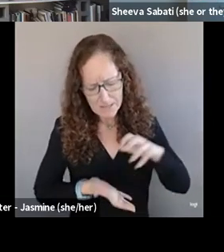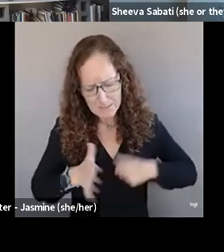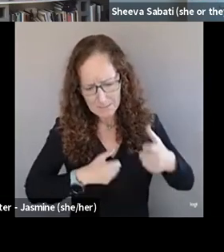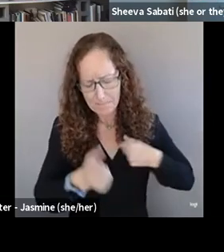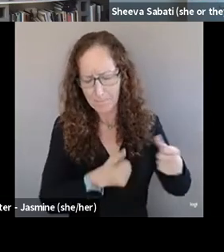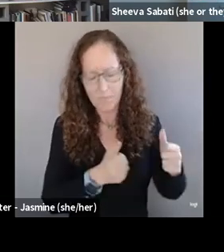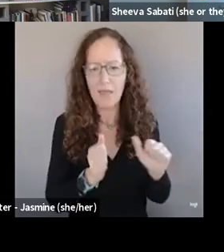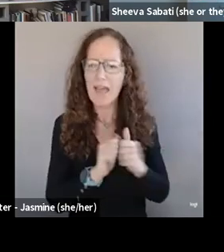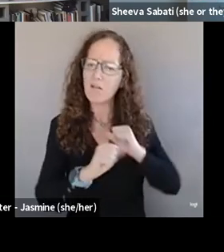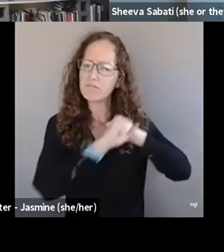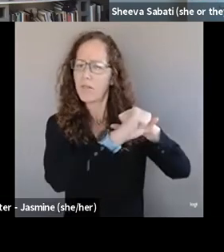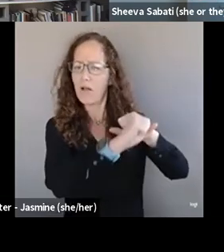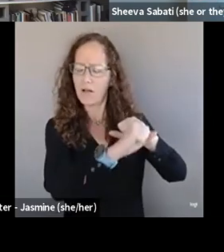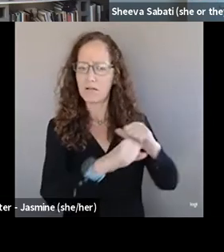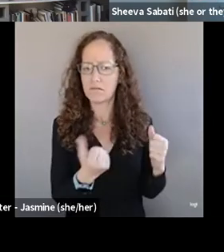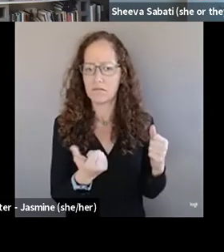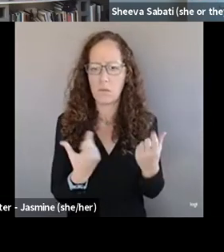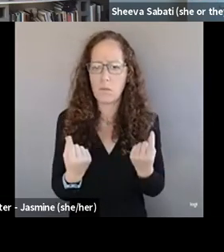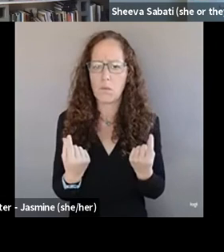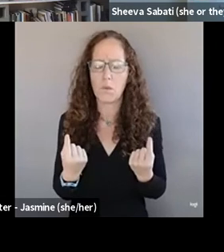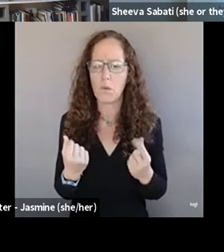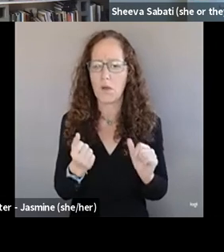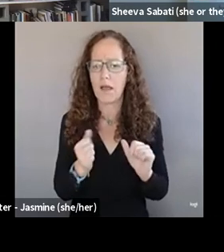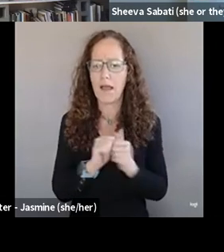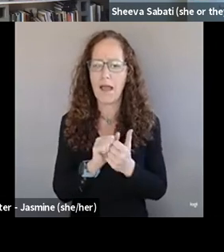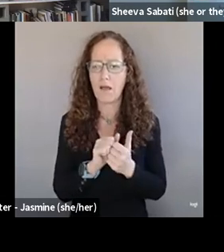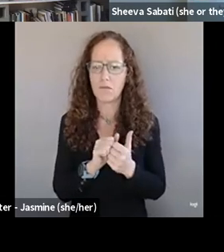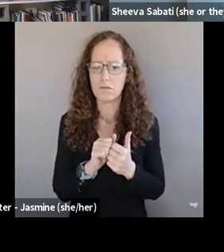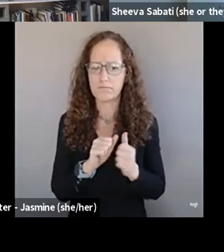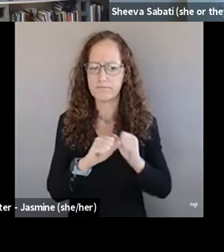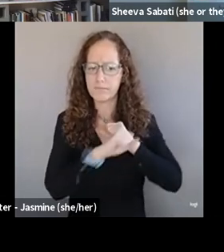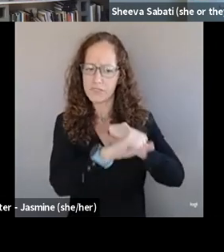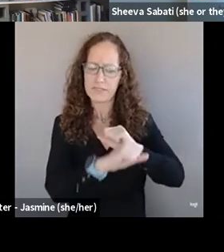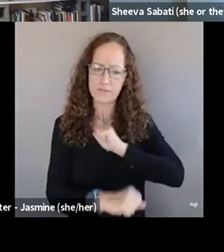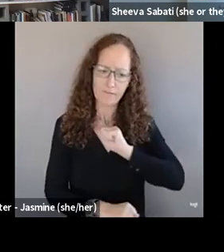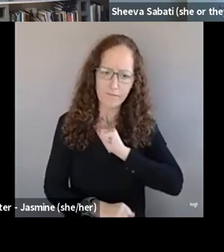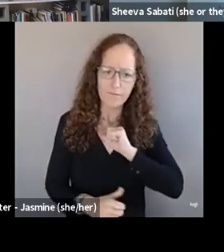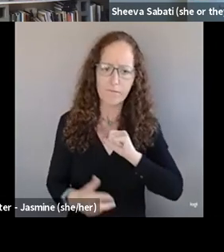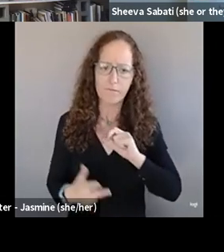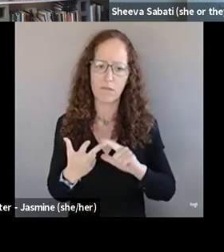factors? And how do we continue to build on them to support one